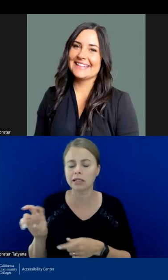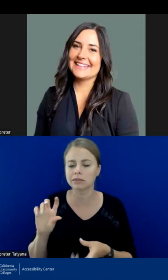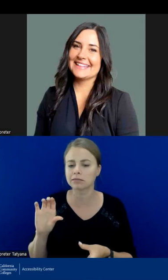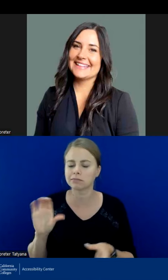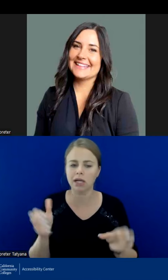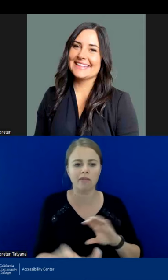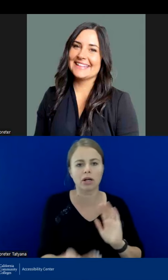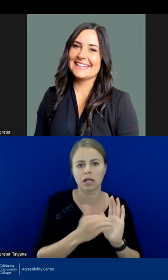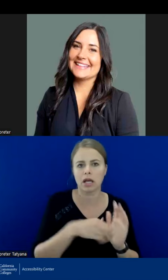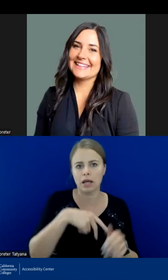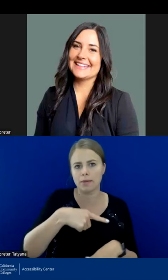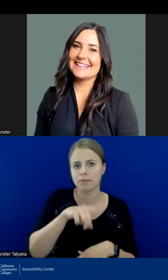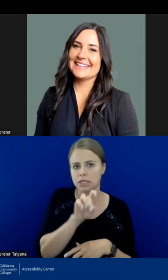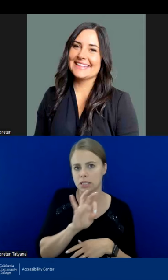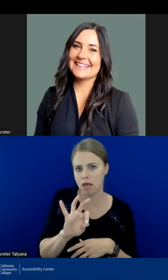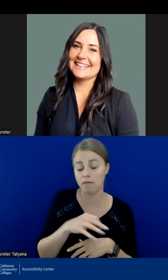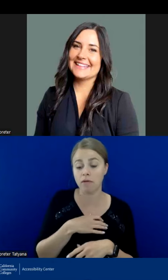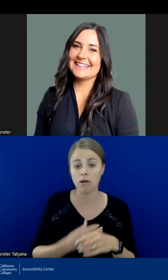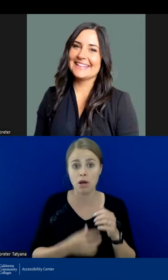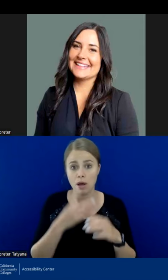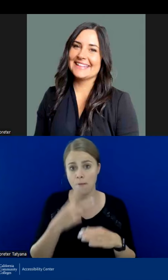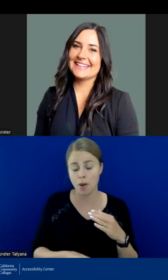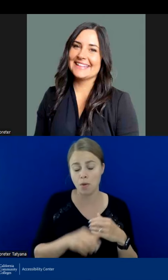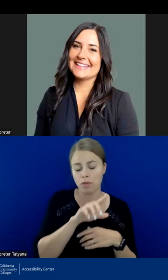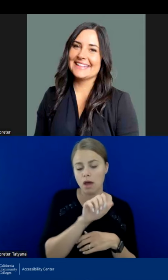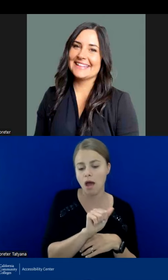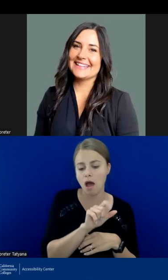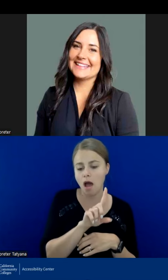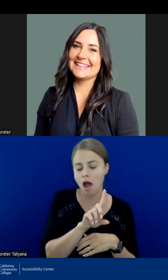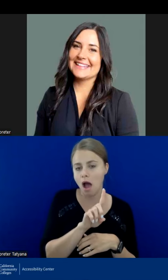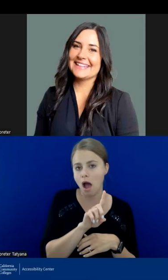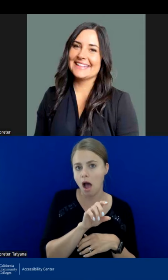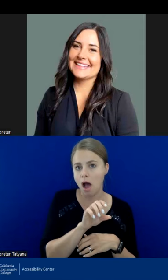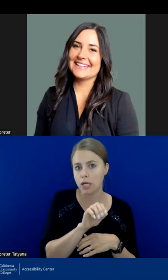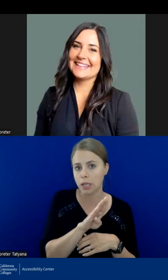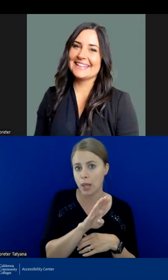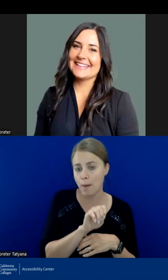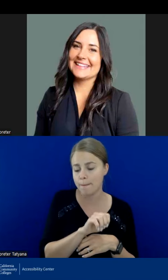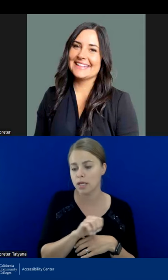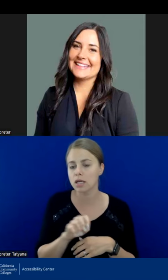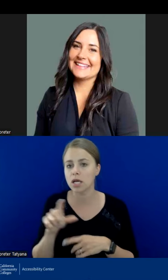Both Adobe and where they built accessibility checkers.